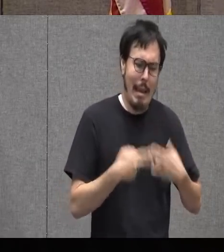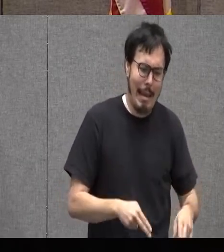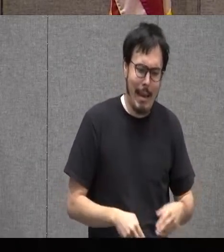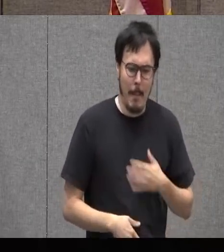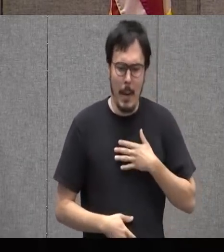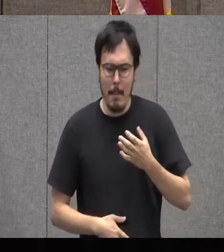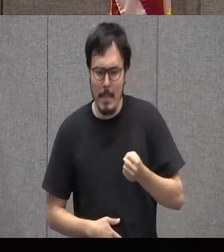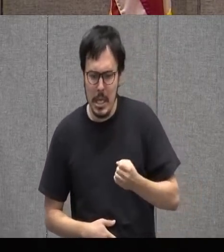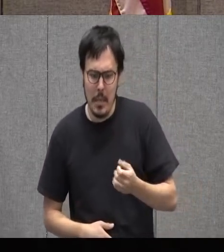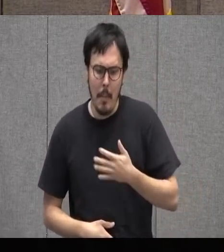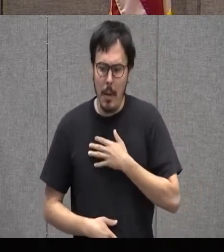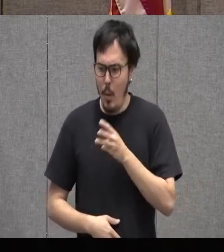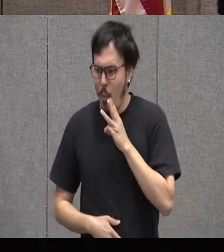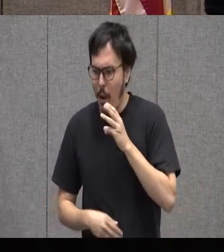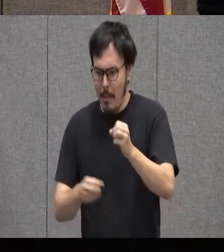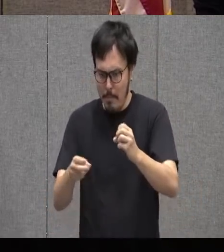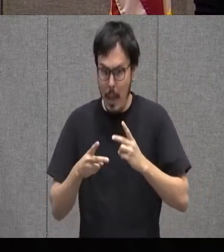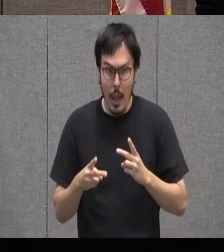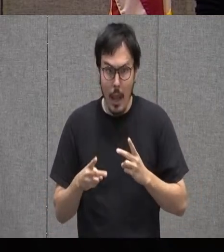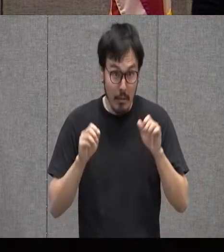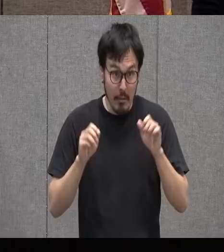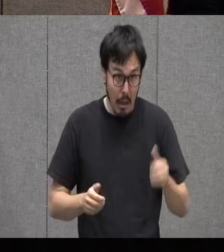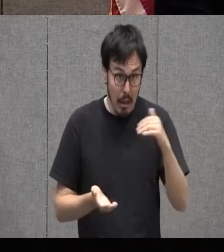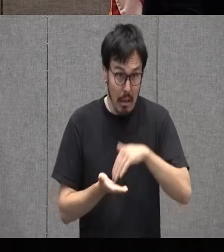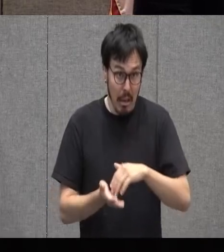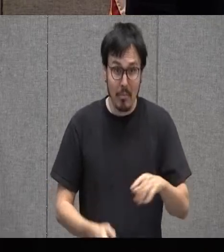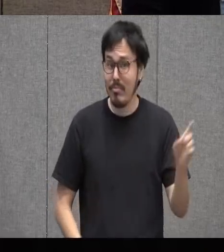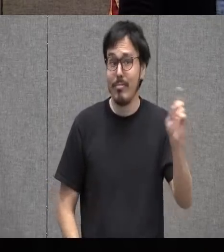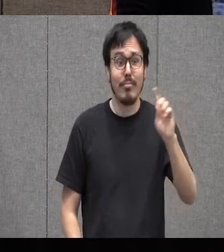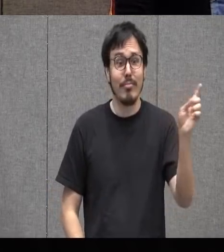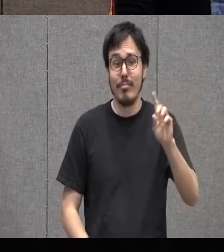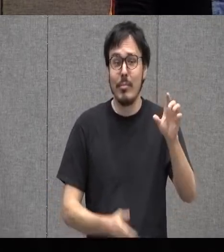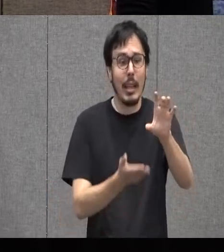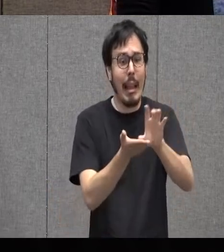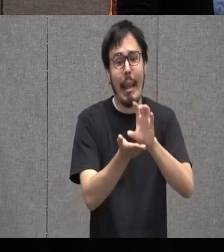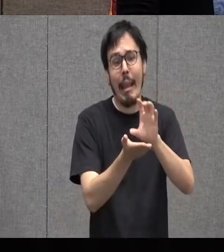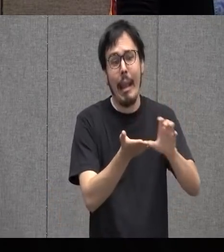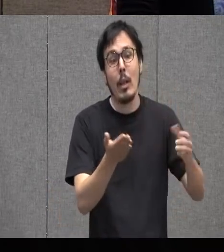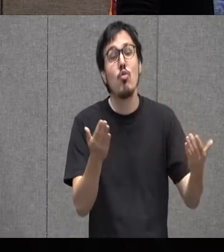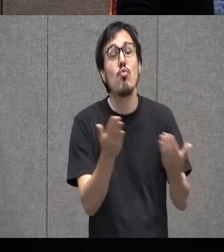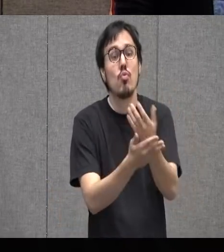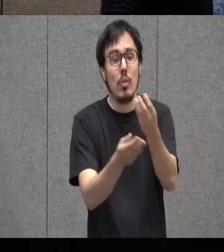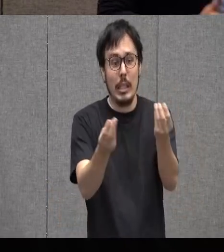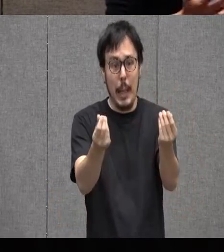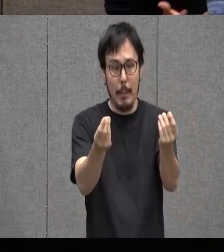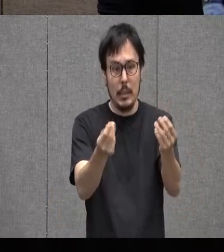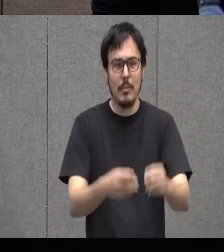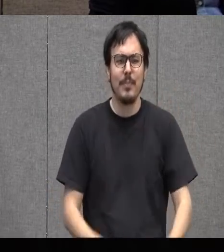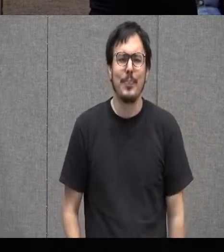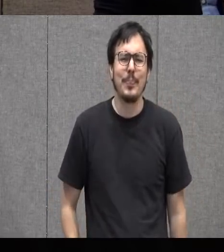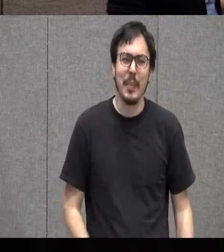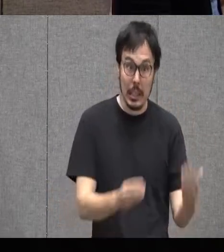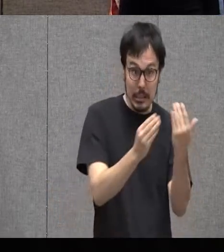I've made a new substance when I bake a cake. How about making a sandwich? Now this depends.